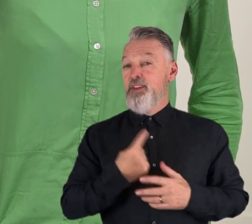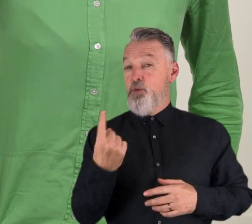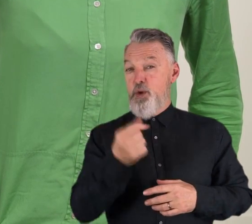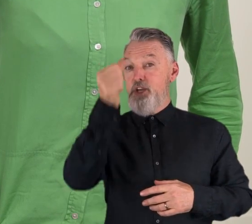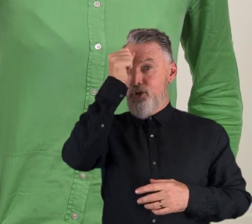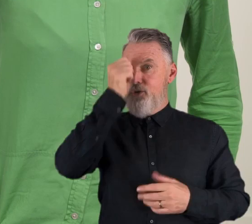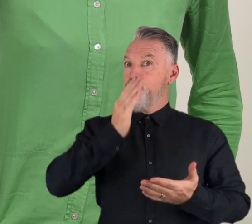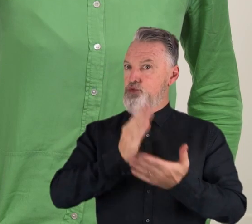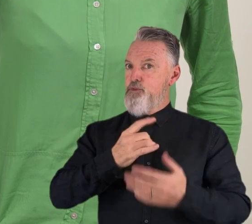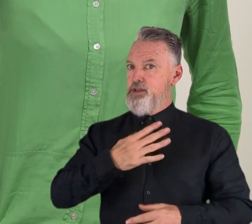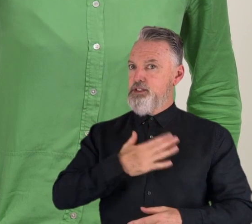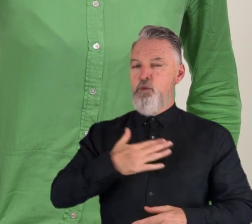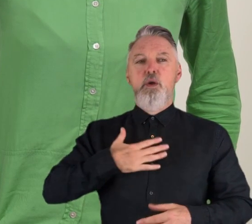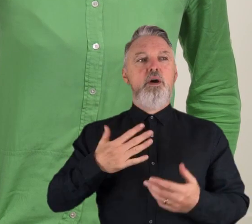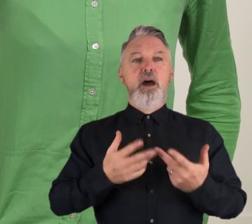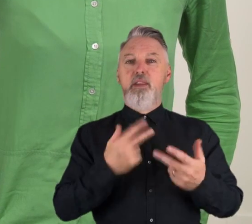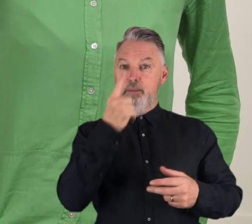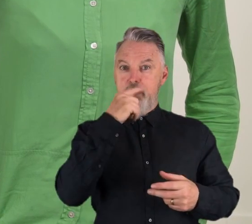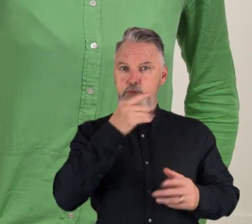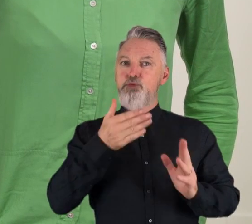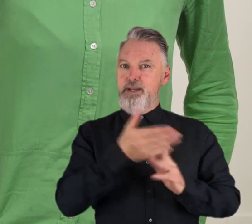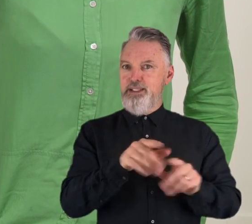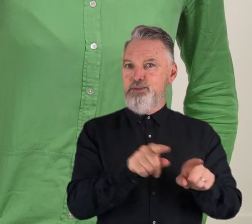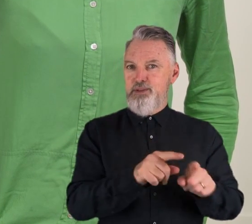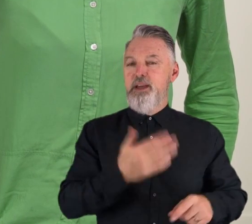And we want others to access this truth as well. Join our community today.